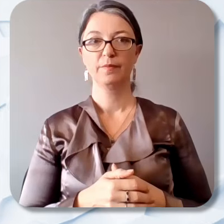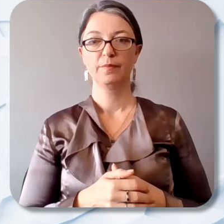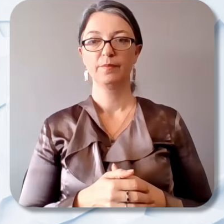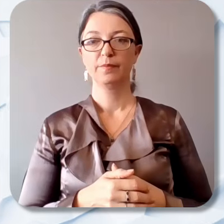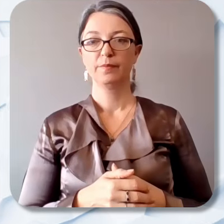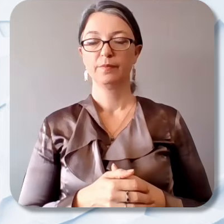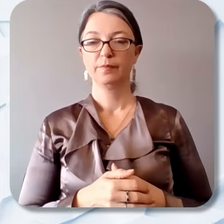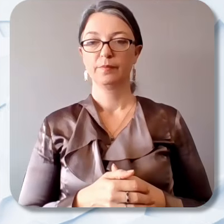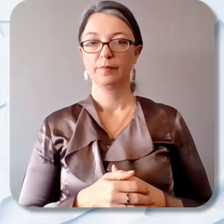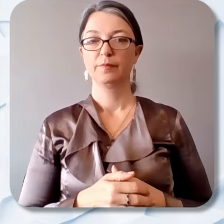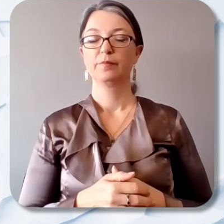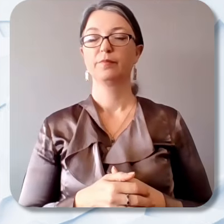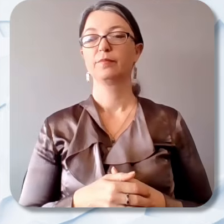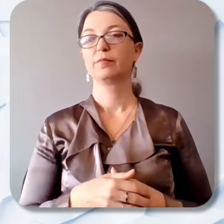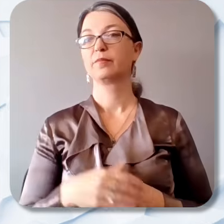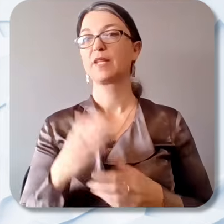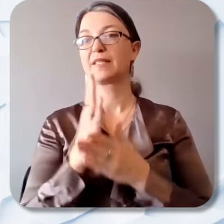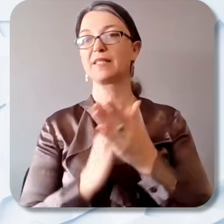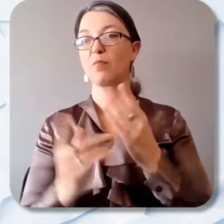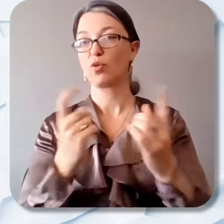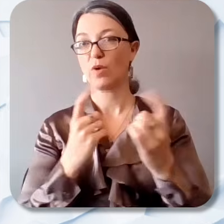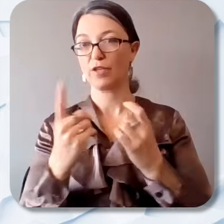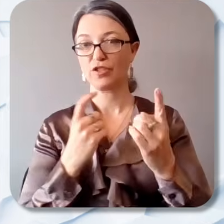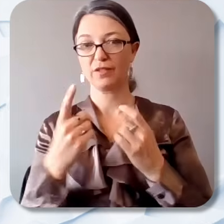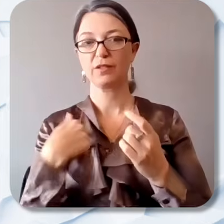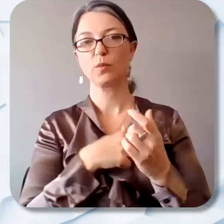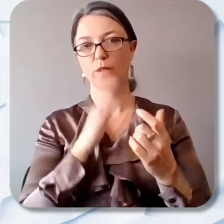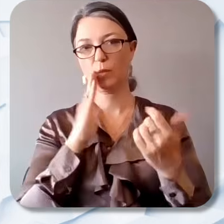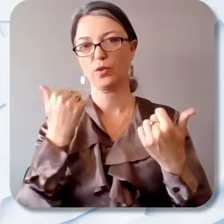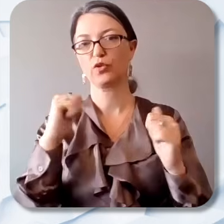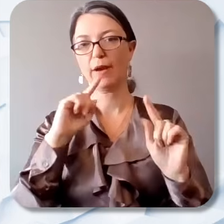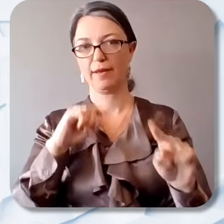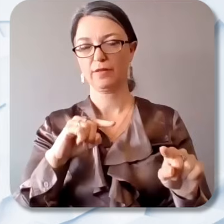There's some questions that we will do our best to try and answer.